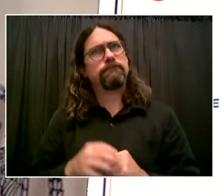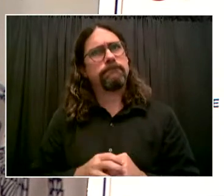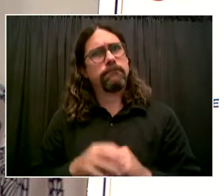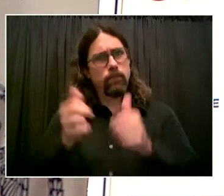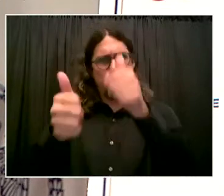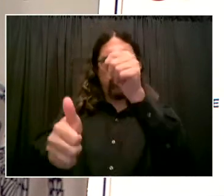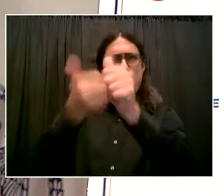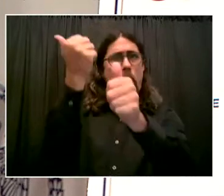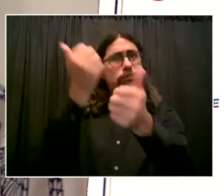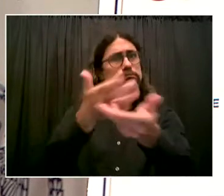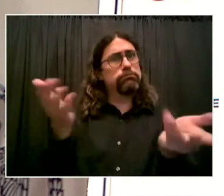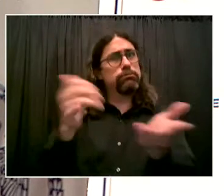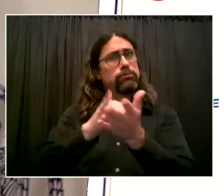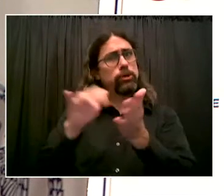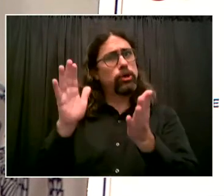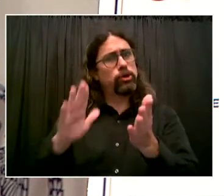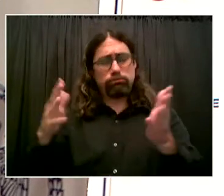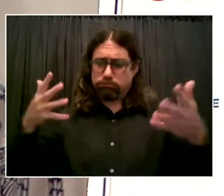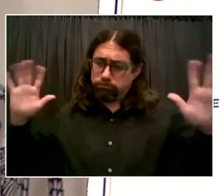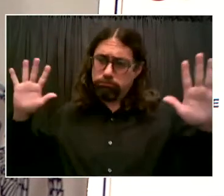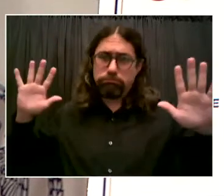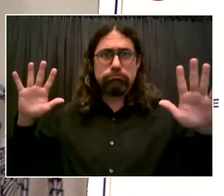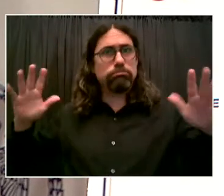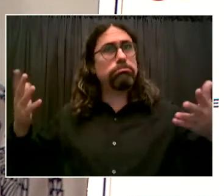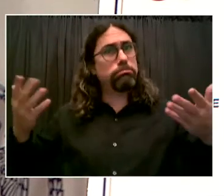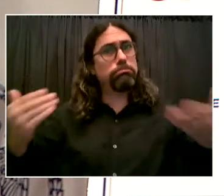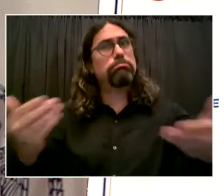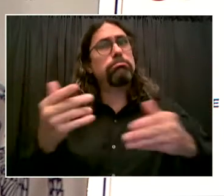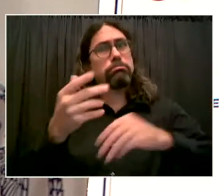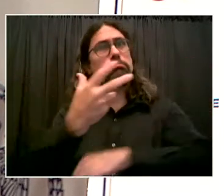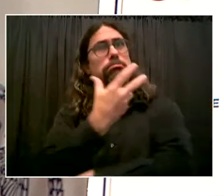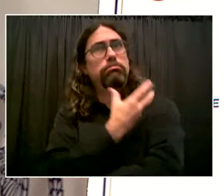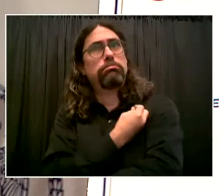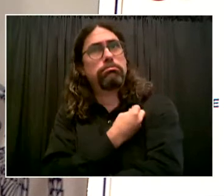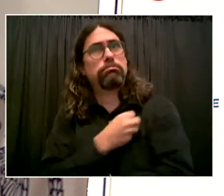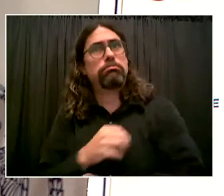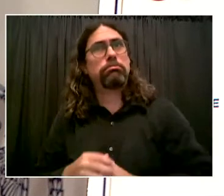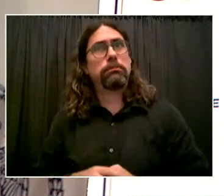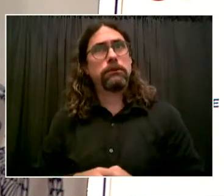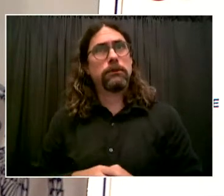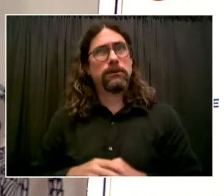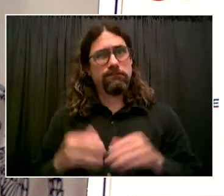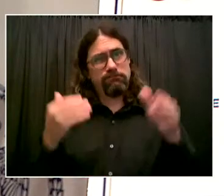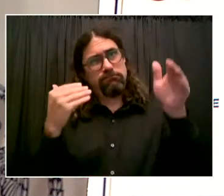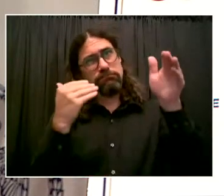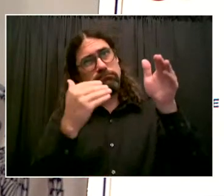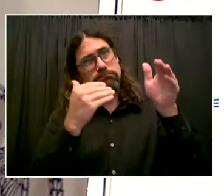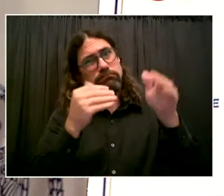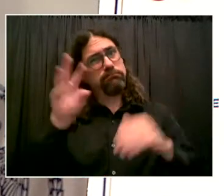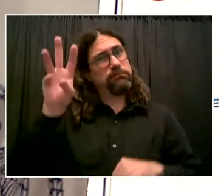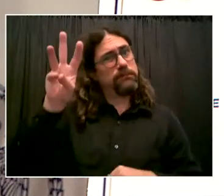MAJORITY A RE DOING THE RIGHT THING. VASTAJ MORITY OF NEW YORKERS ARE DOING THE RIGHT THING. E WHE AVVOTED WITH THEIR FEET.